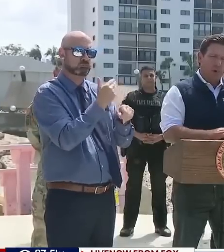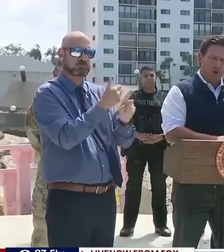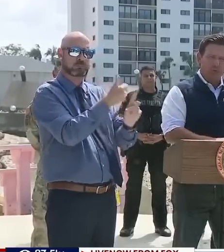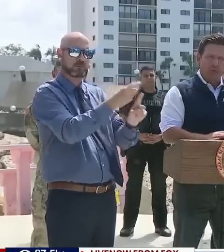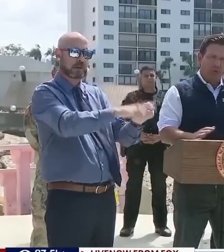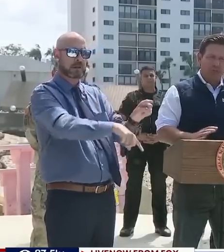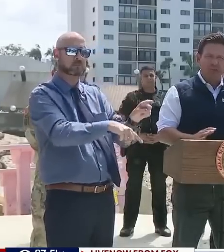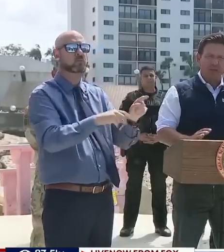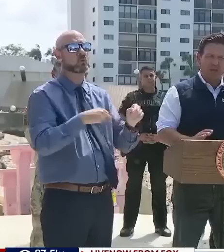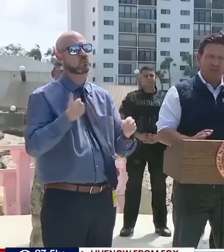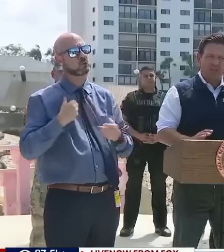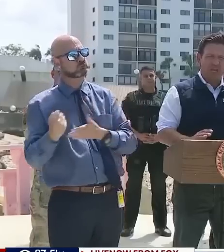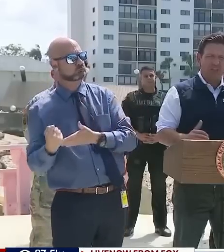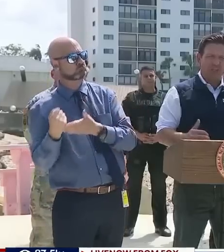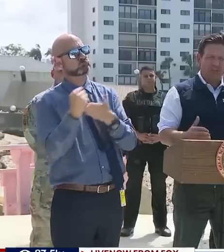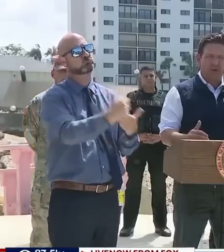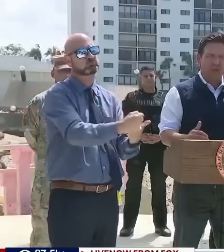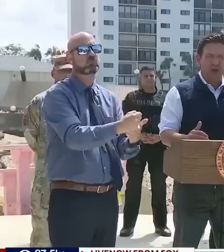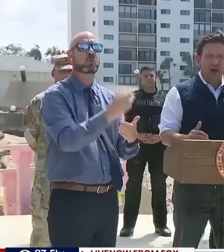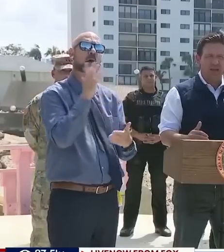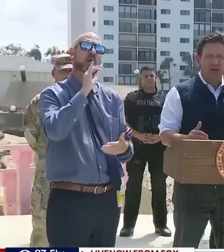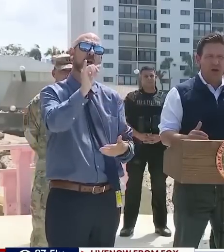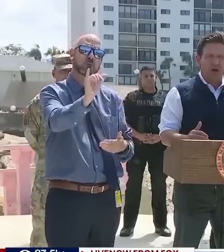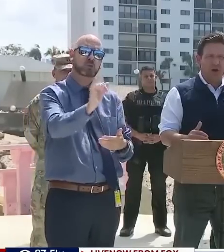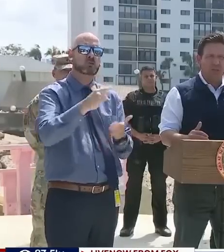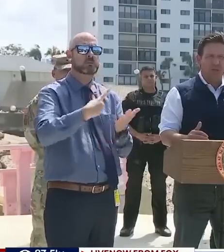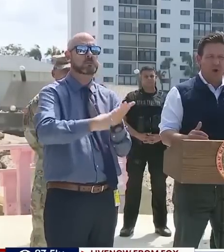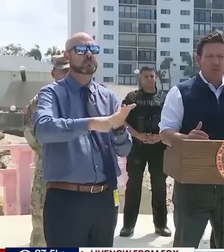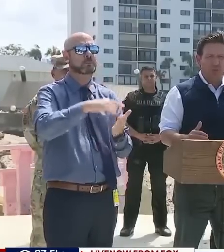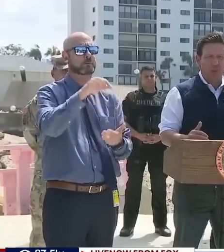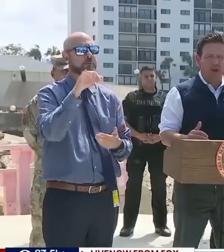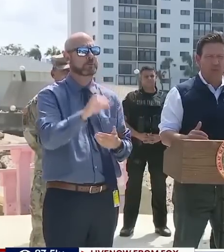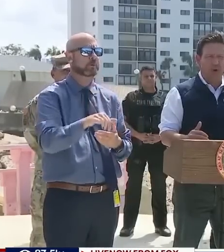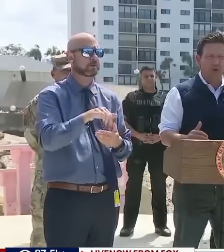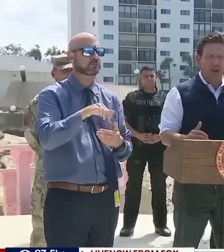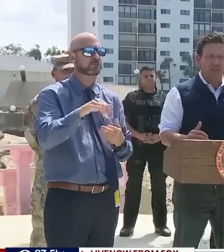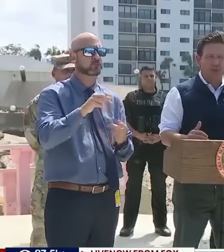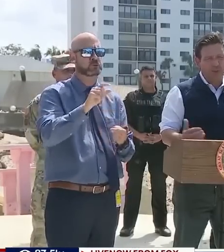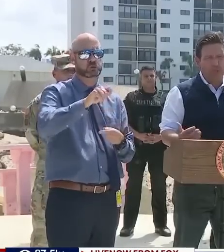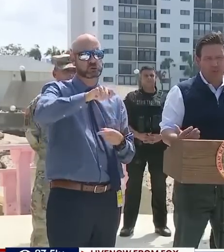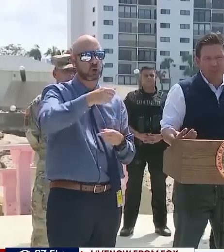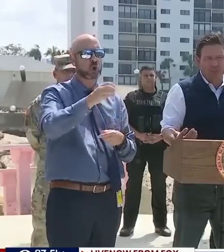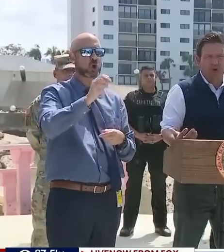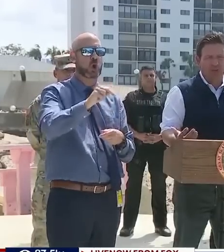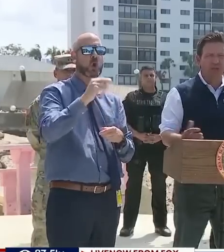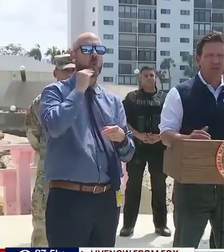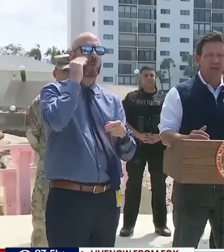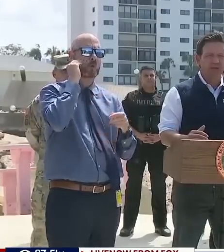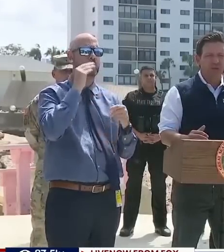that may not be in a position where they're going to be wanting to do. work on their house. We're